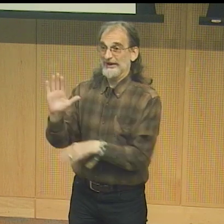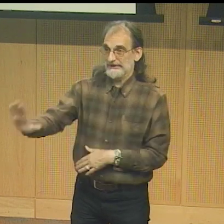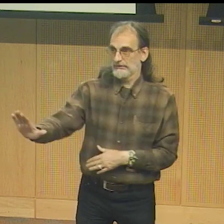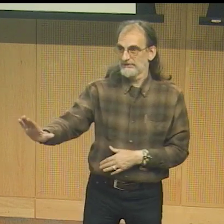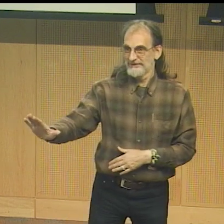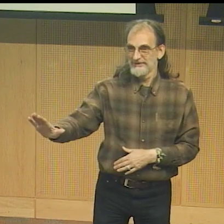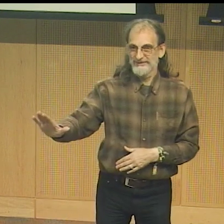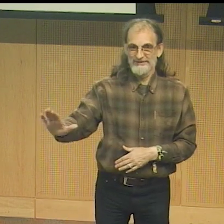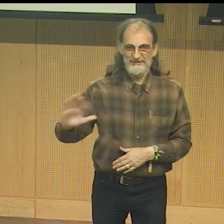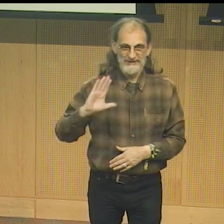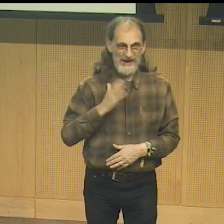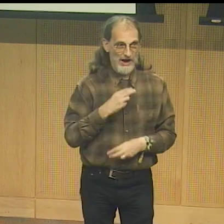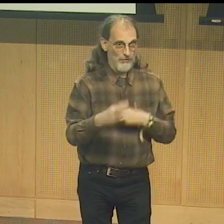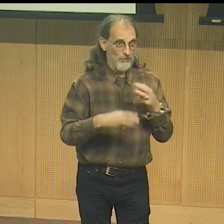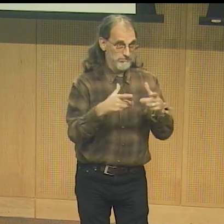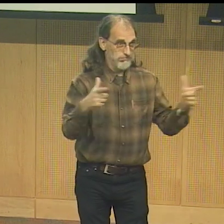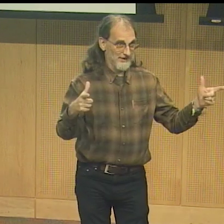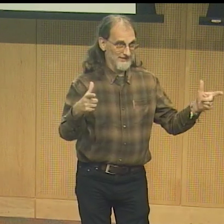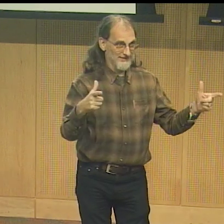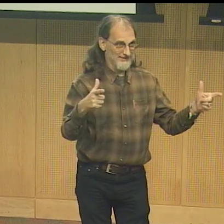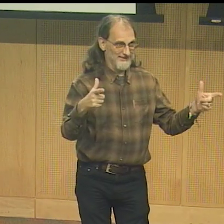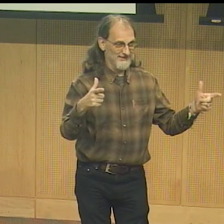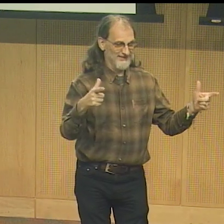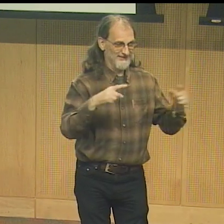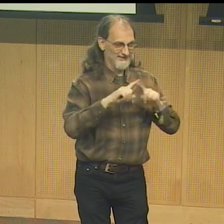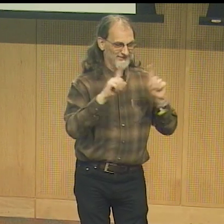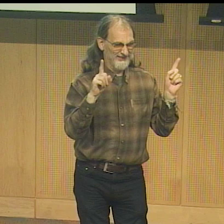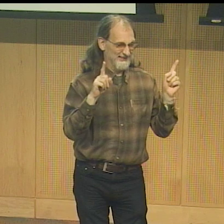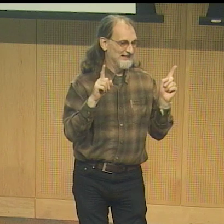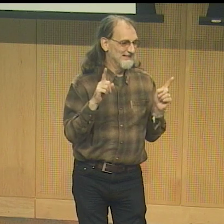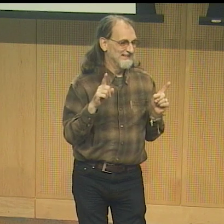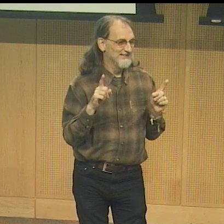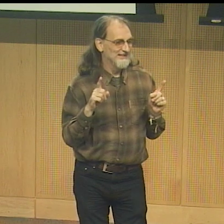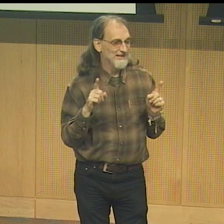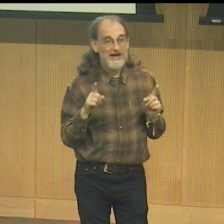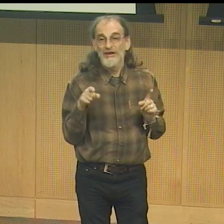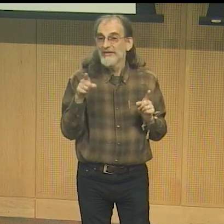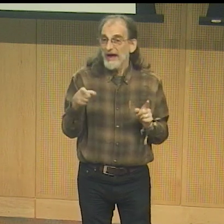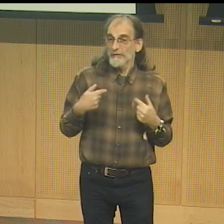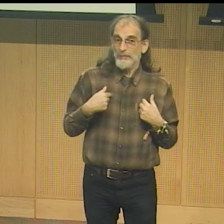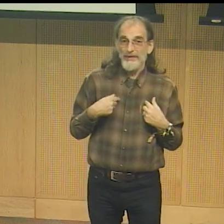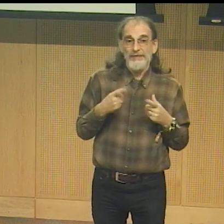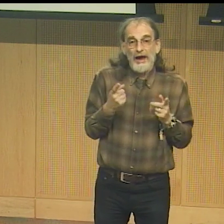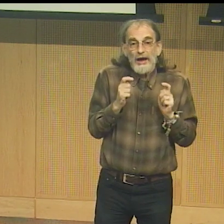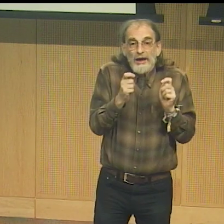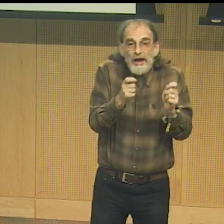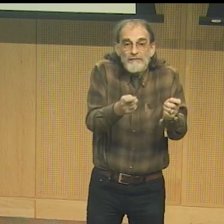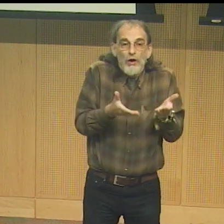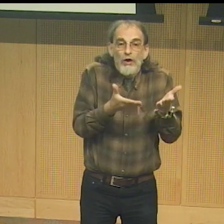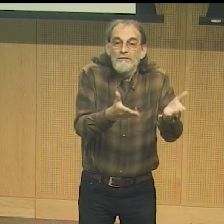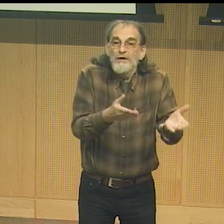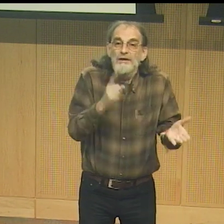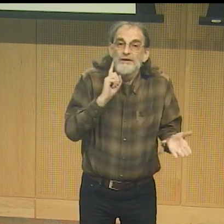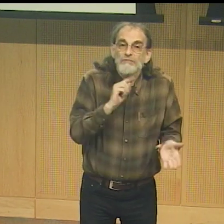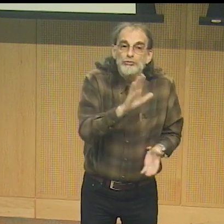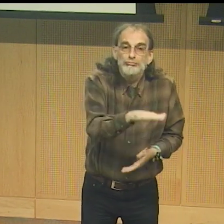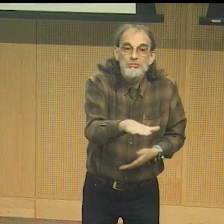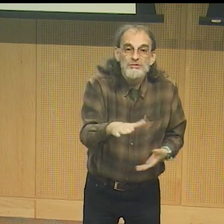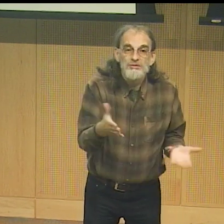The Deaf world is very big. For me, the gift that we offer Deaf children is that knowledge.